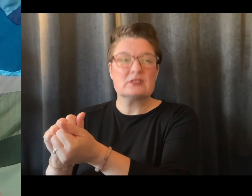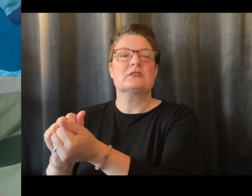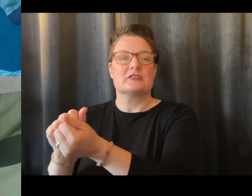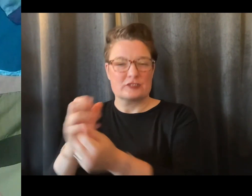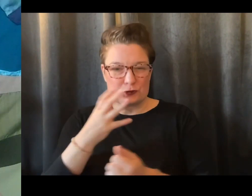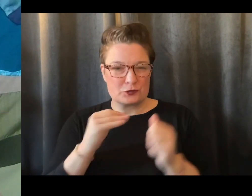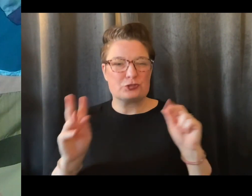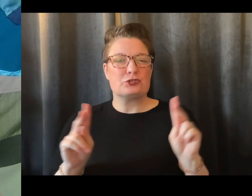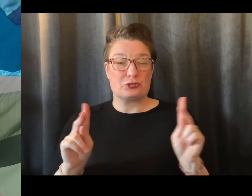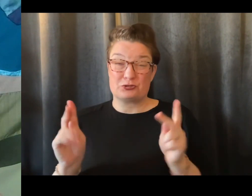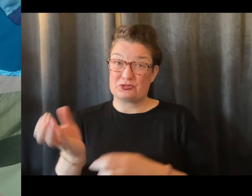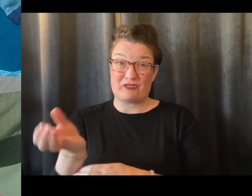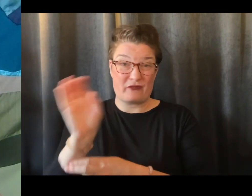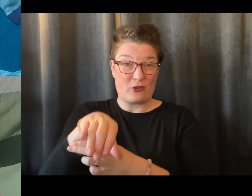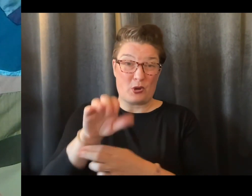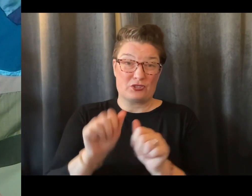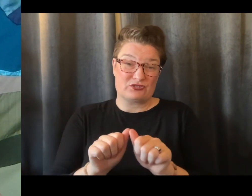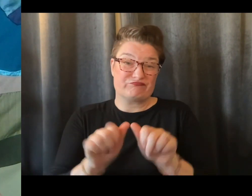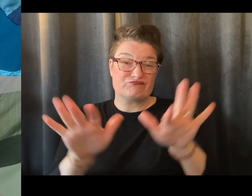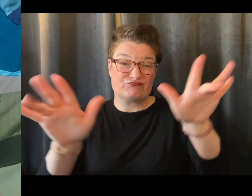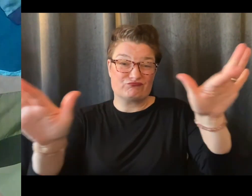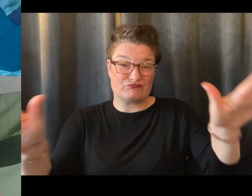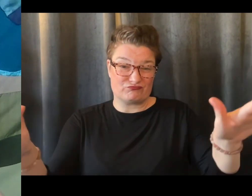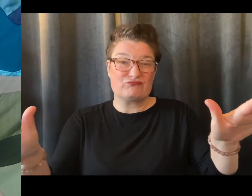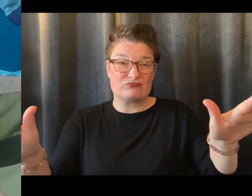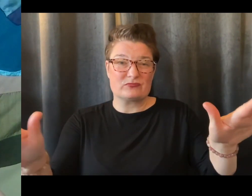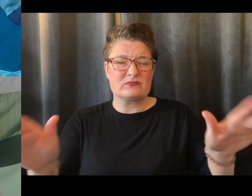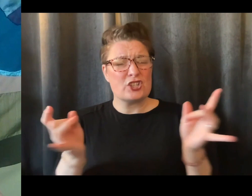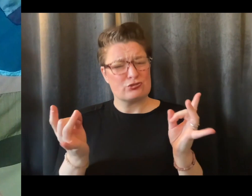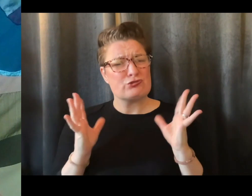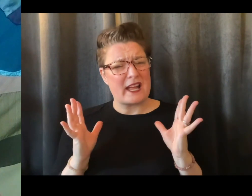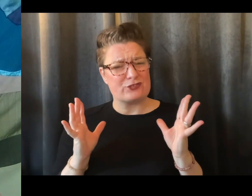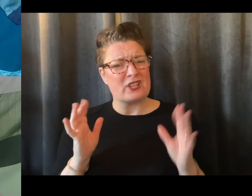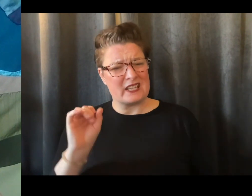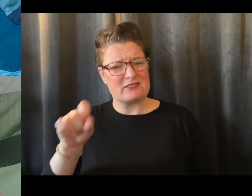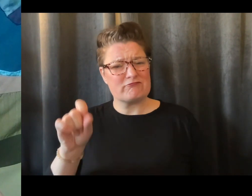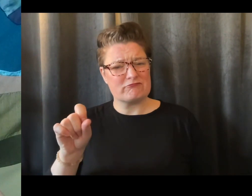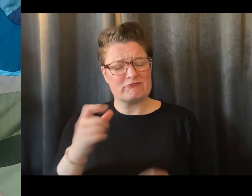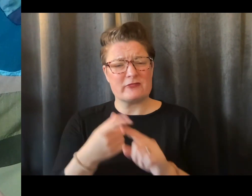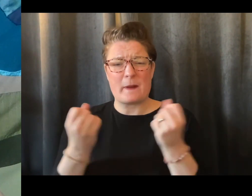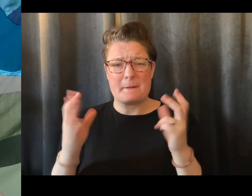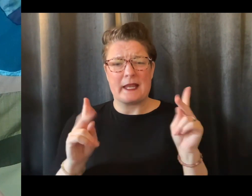And though a tragedy on many accounts, it led to our story of moving throughout the earth.